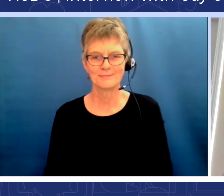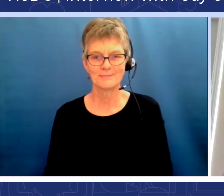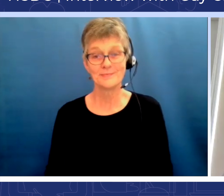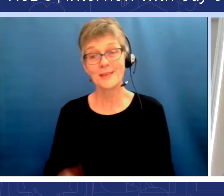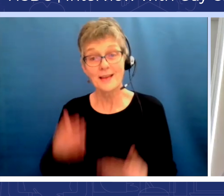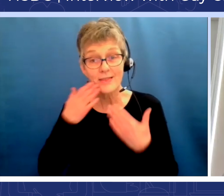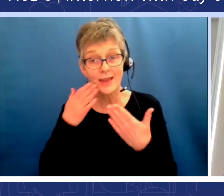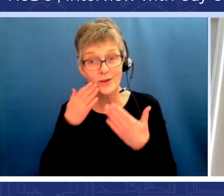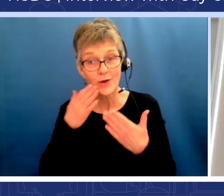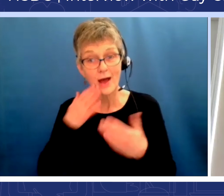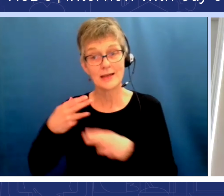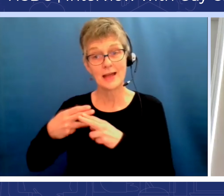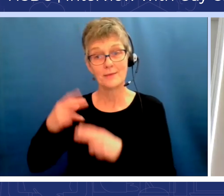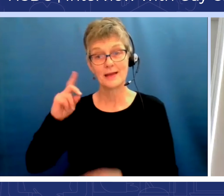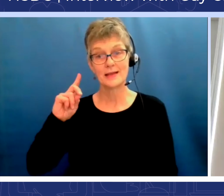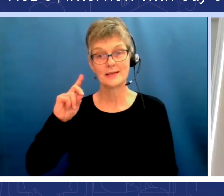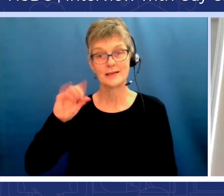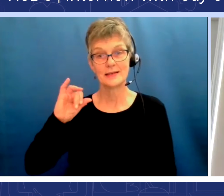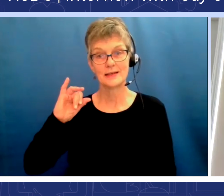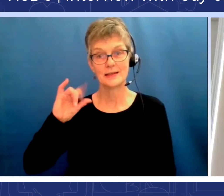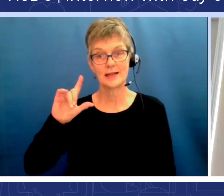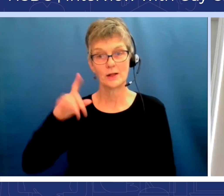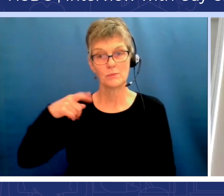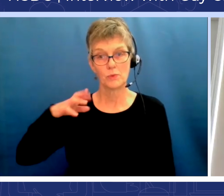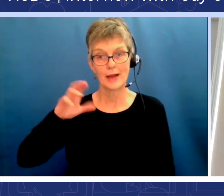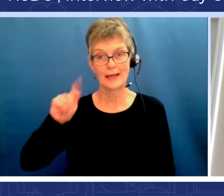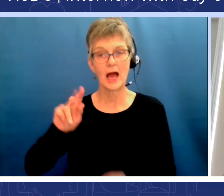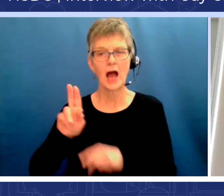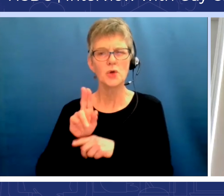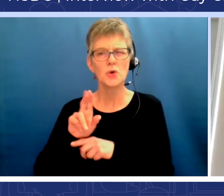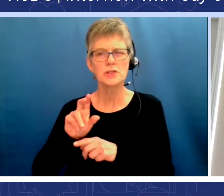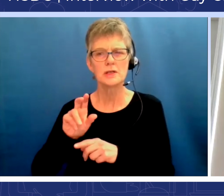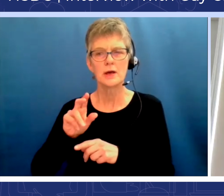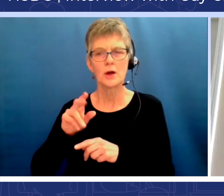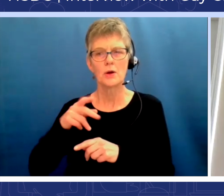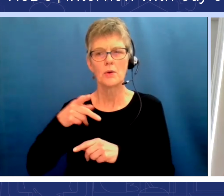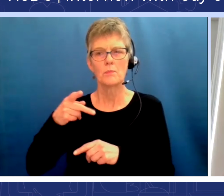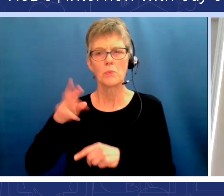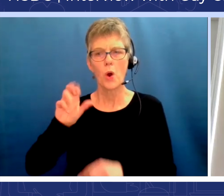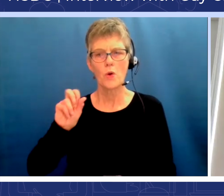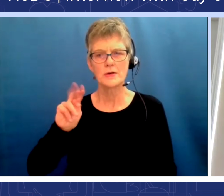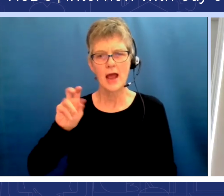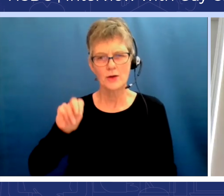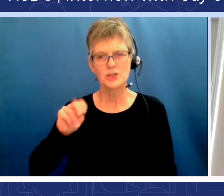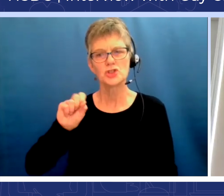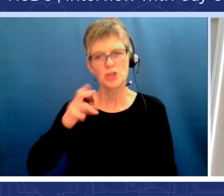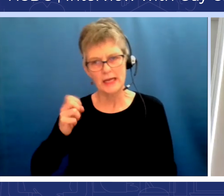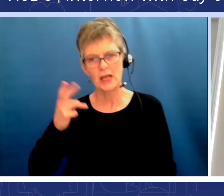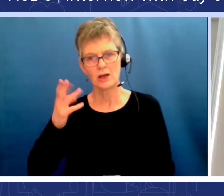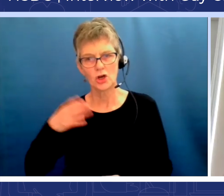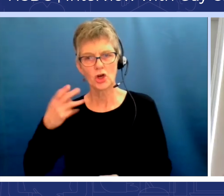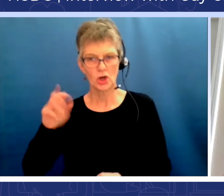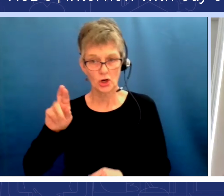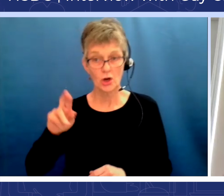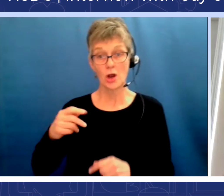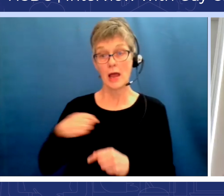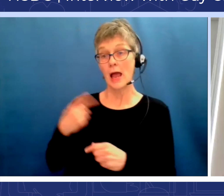Thank you. Ny name is Dilpreet and I use she/her pronouns.